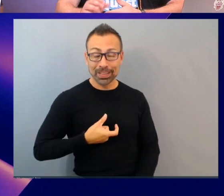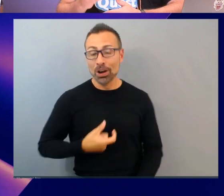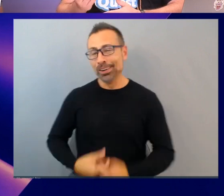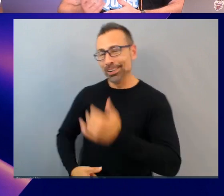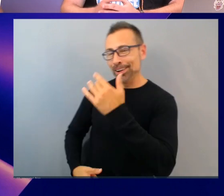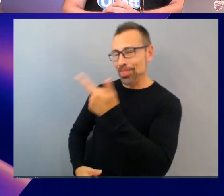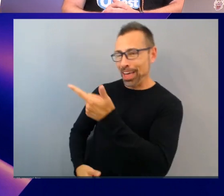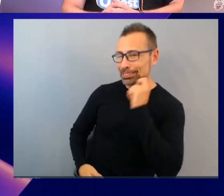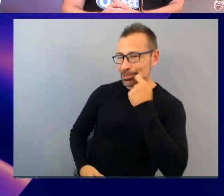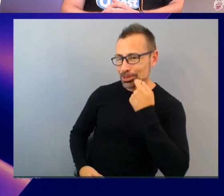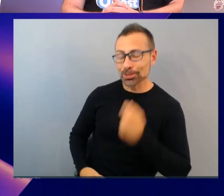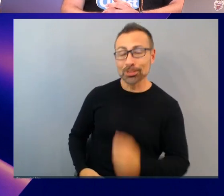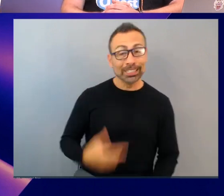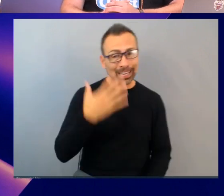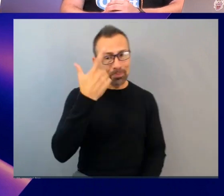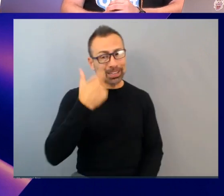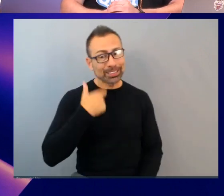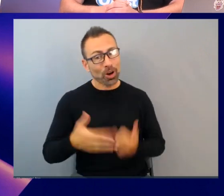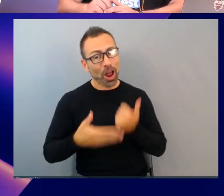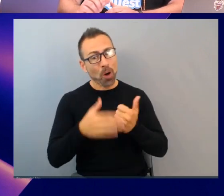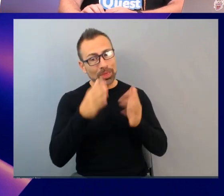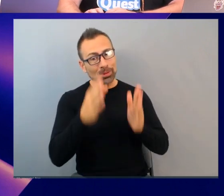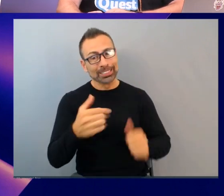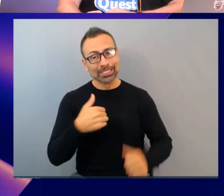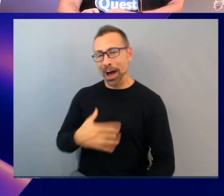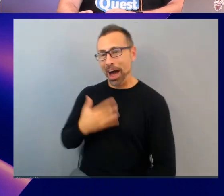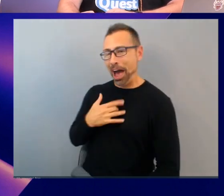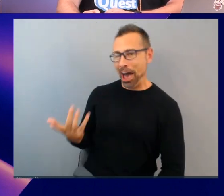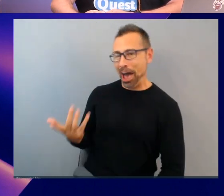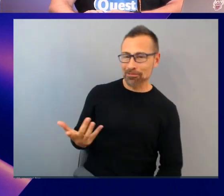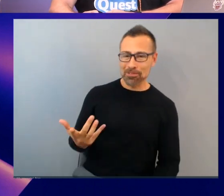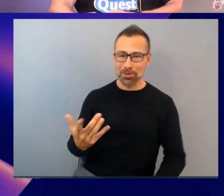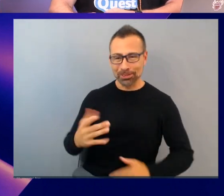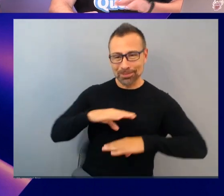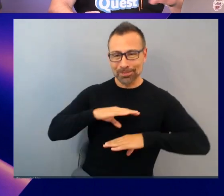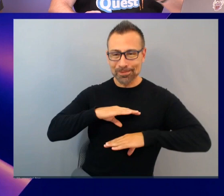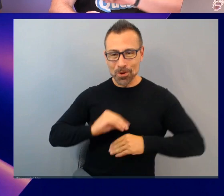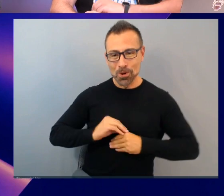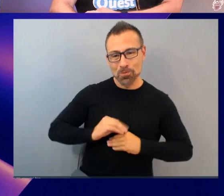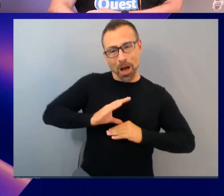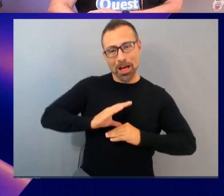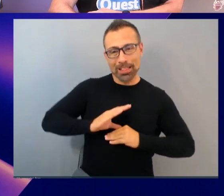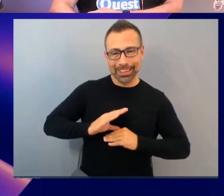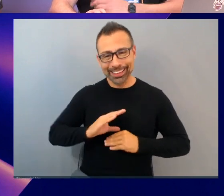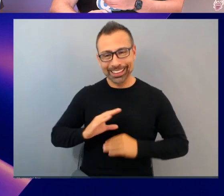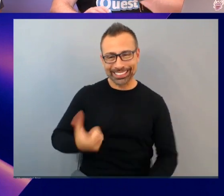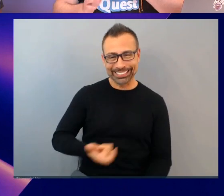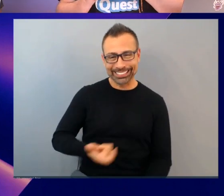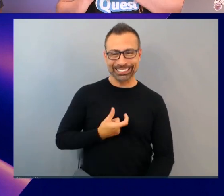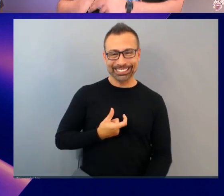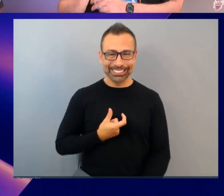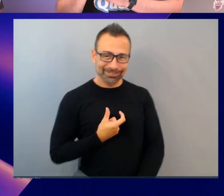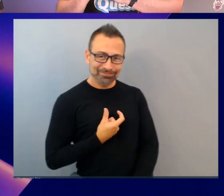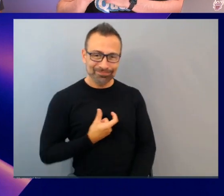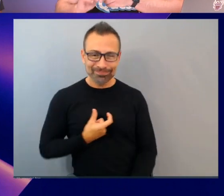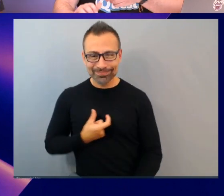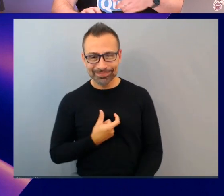[Aaron] So I feel validated by getting that reward. Yeah. - Is that my validation? Yeah. So, these validations are gems, right?